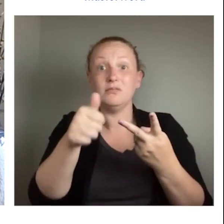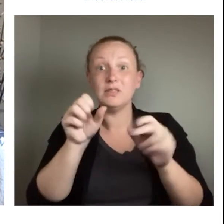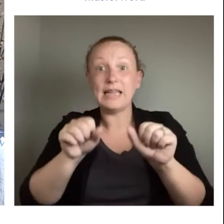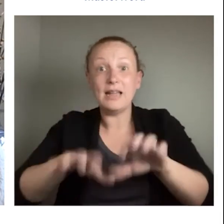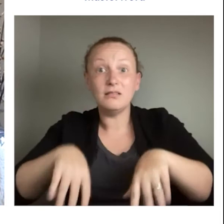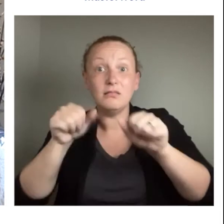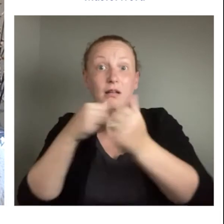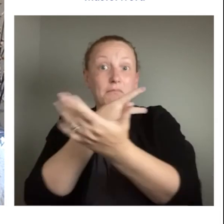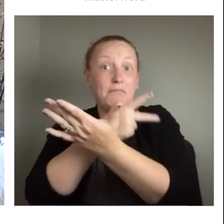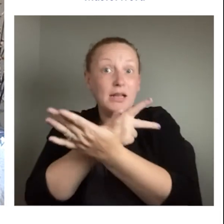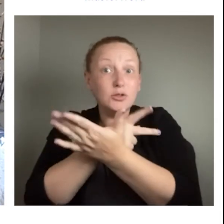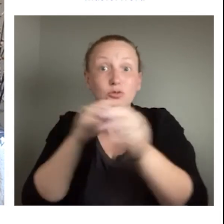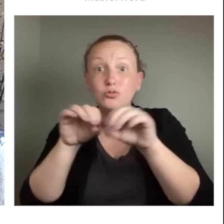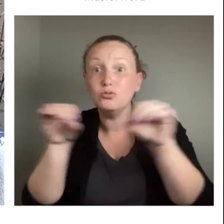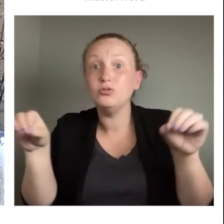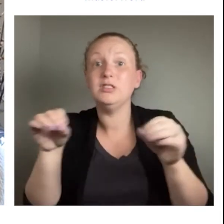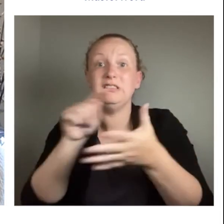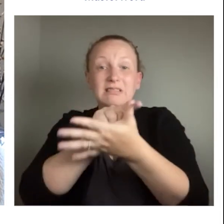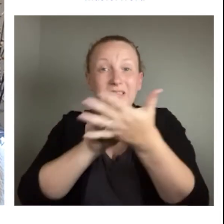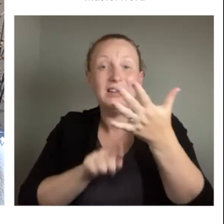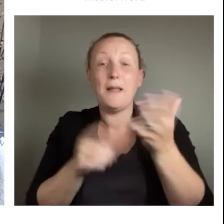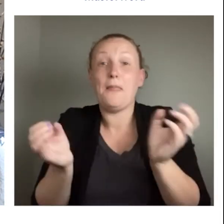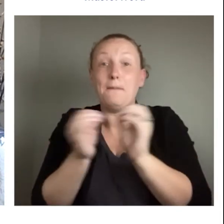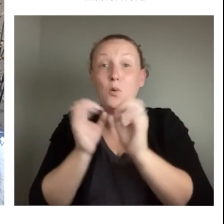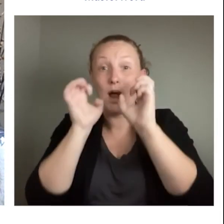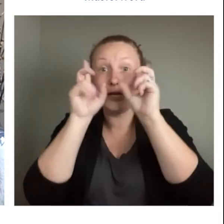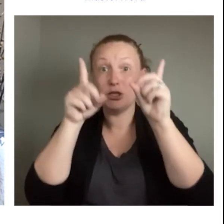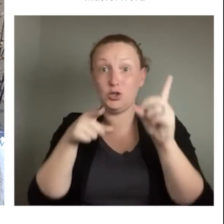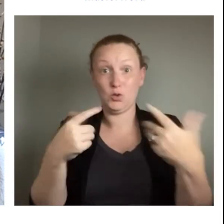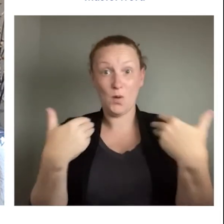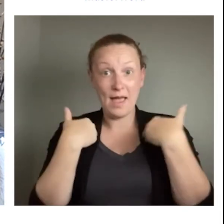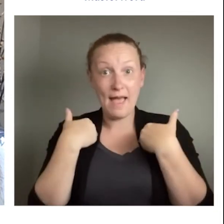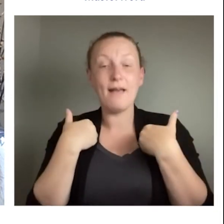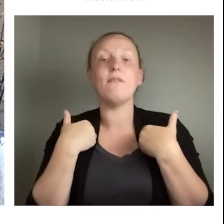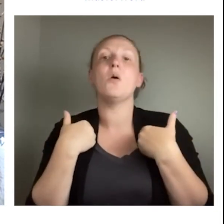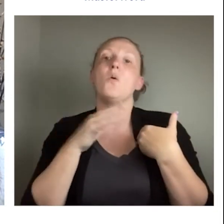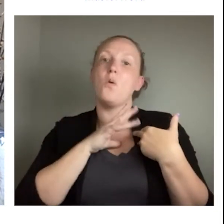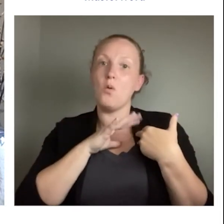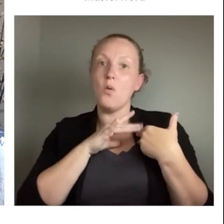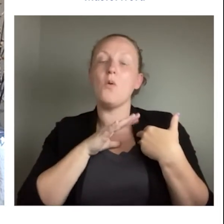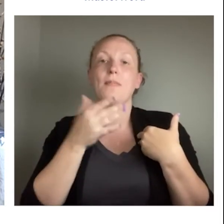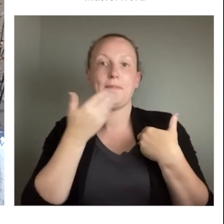the better is going to be our job in the future. You're not alone. We're all this together. We learn as it goes.